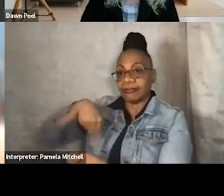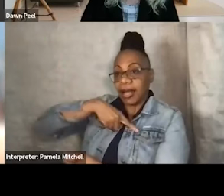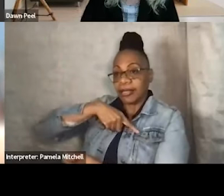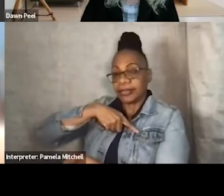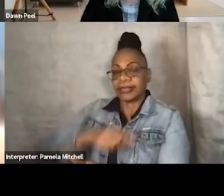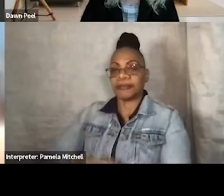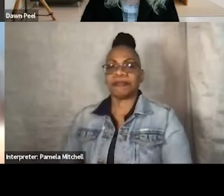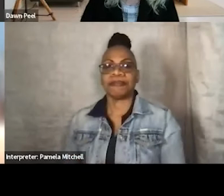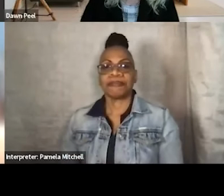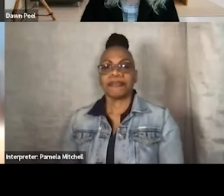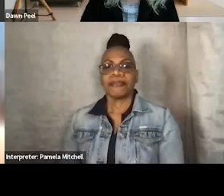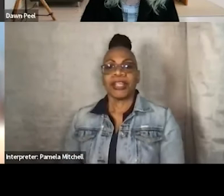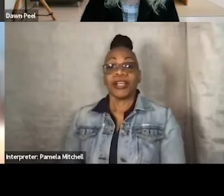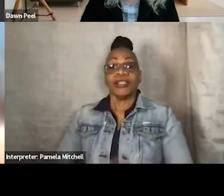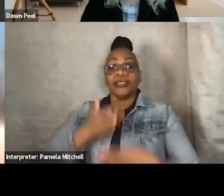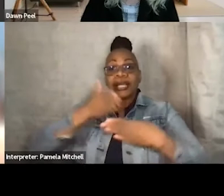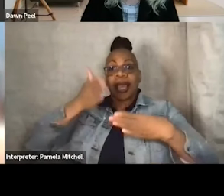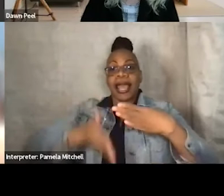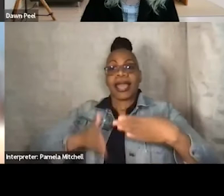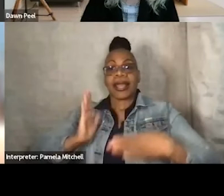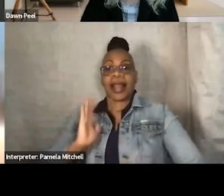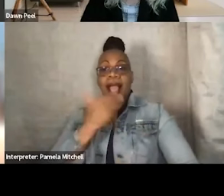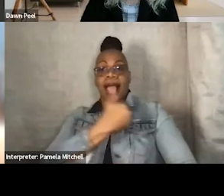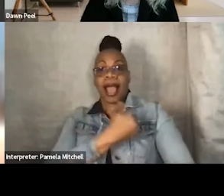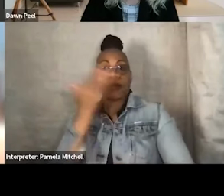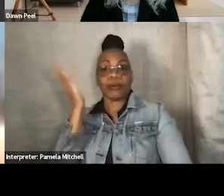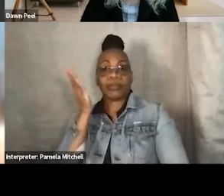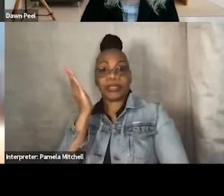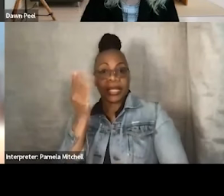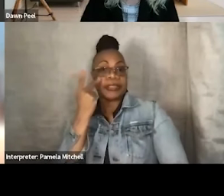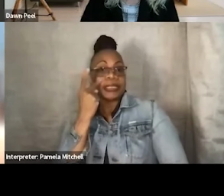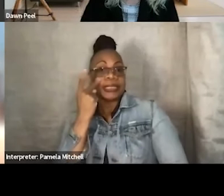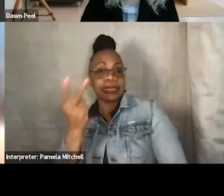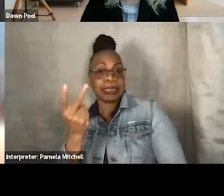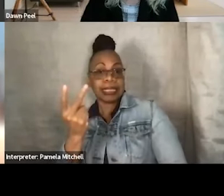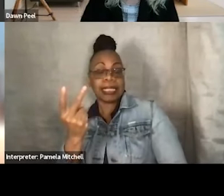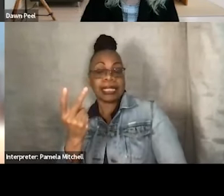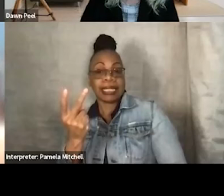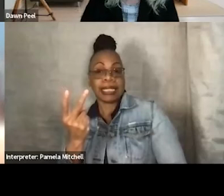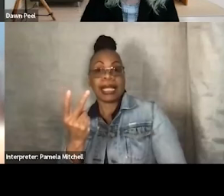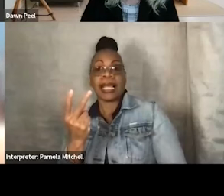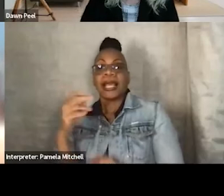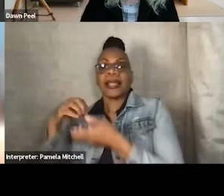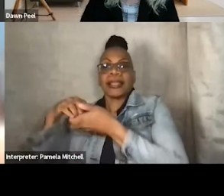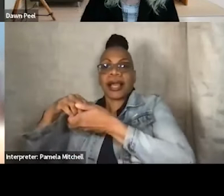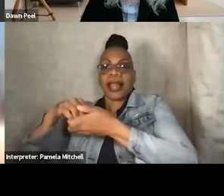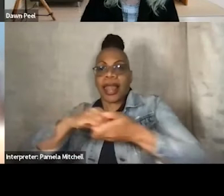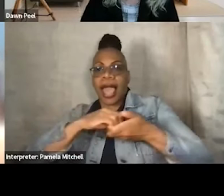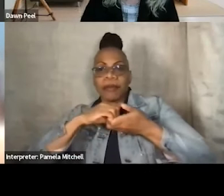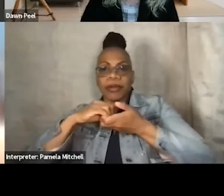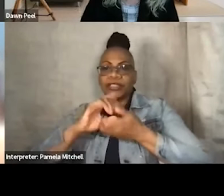And so that's the end of our presentation. As you can see, this collaboration has been such an exciting thing